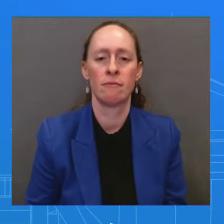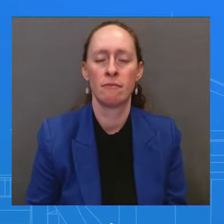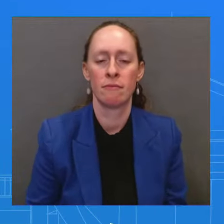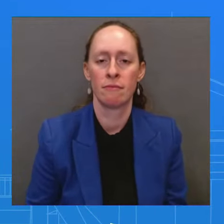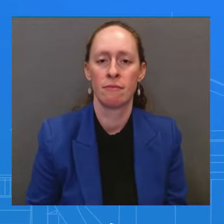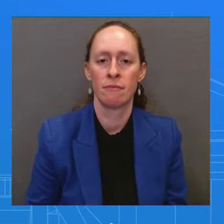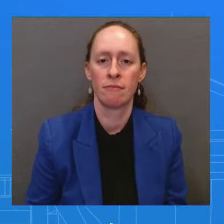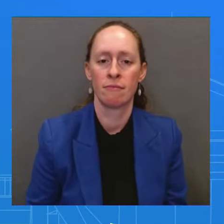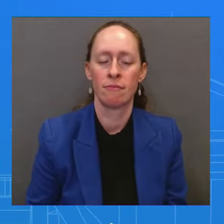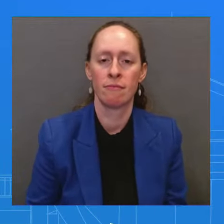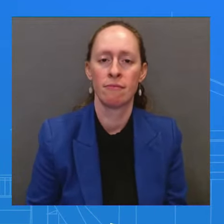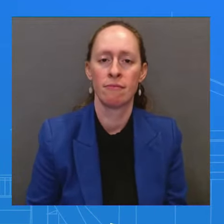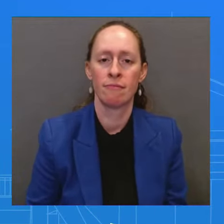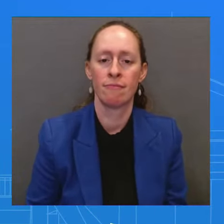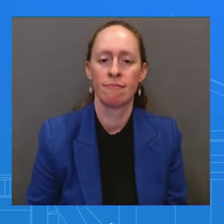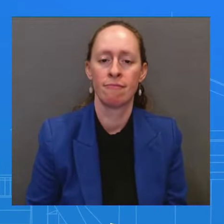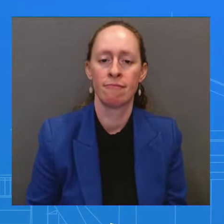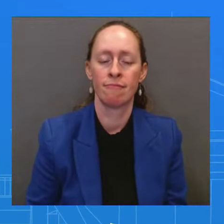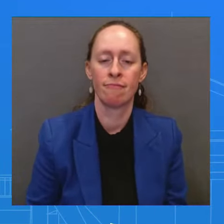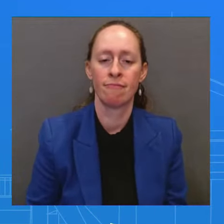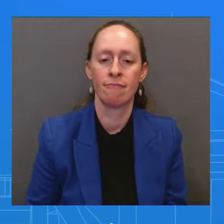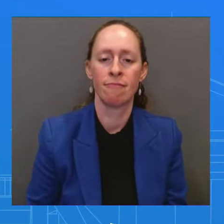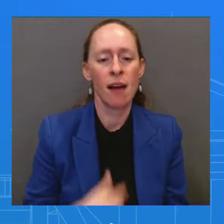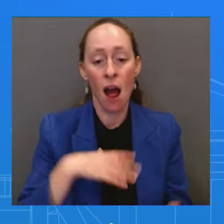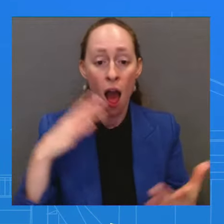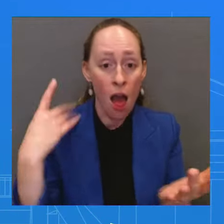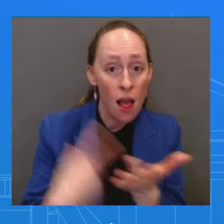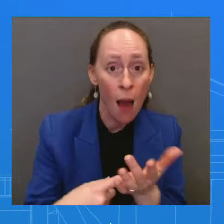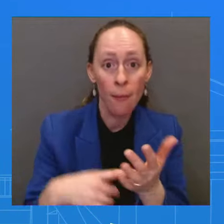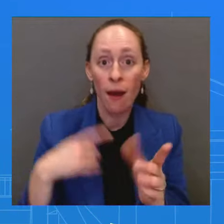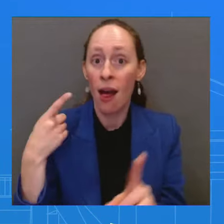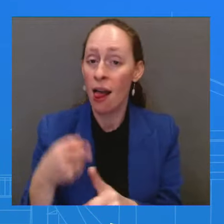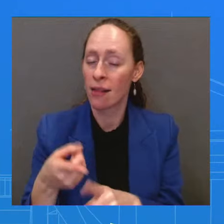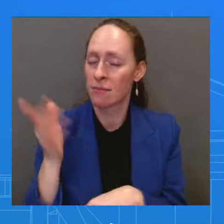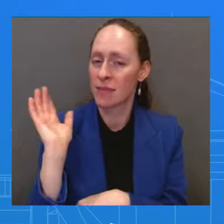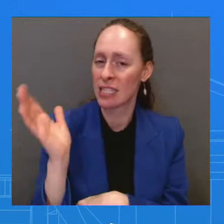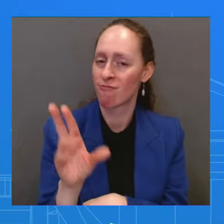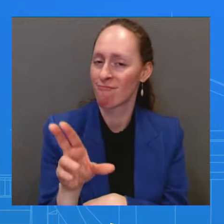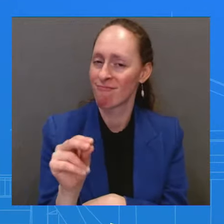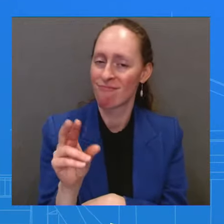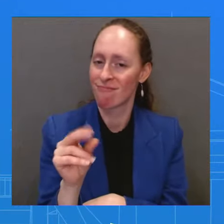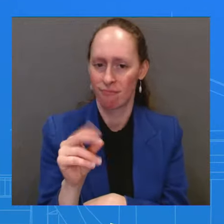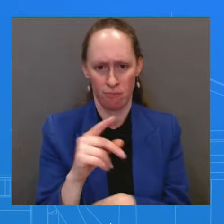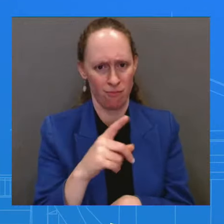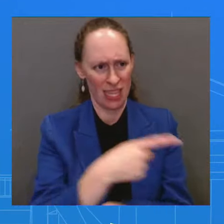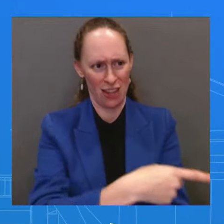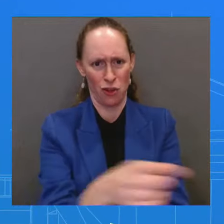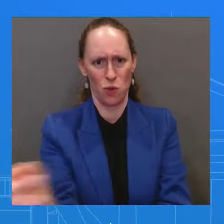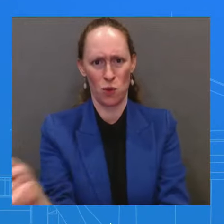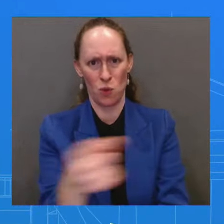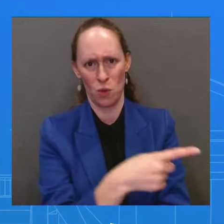But, you know, we have seen the polling, just like you have -- you all have seen the polling. I believe the Admiral was asked about this as well.